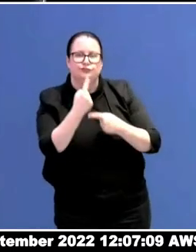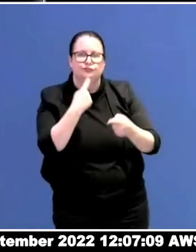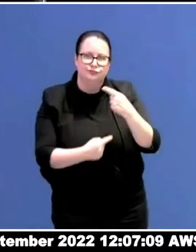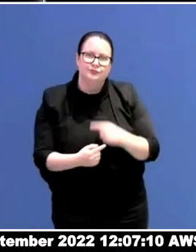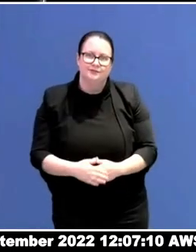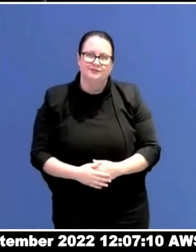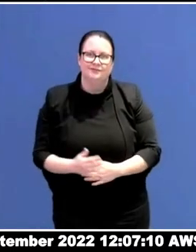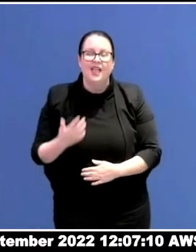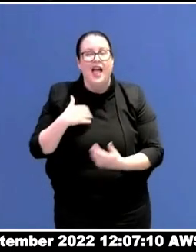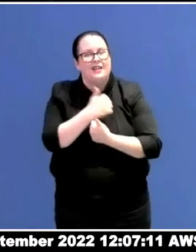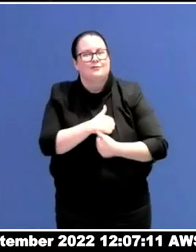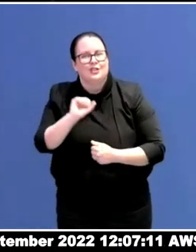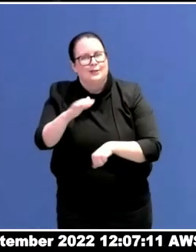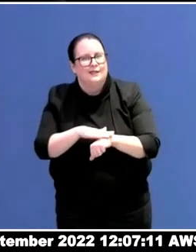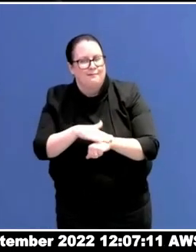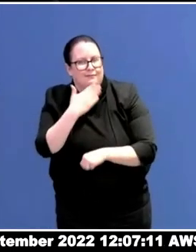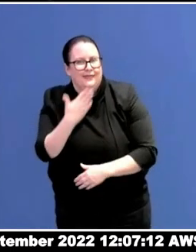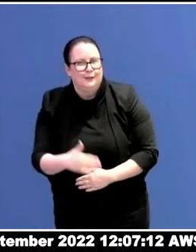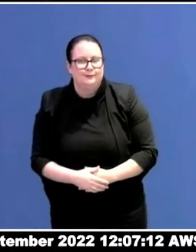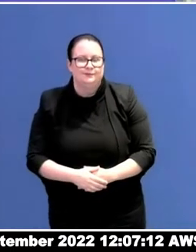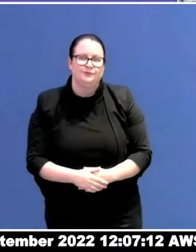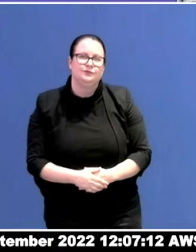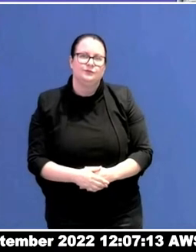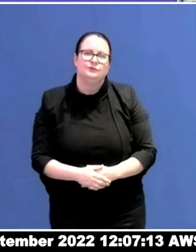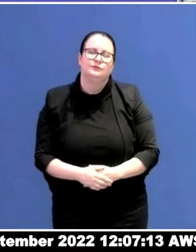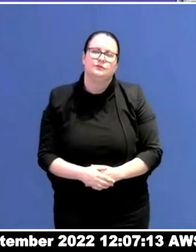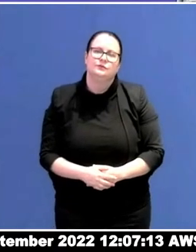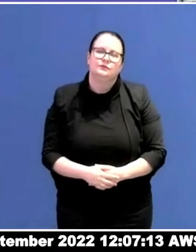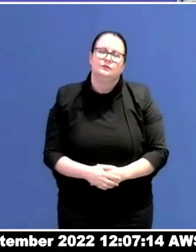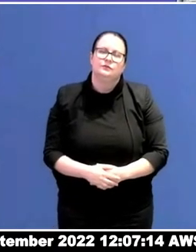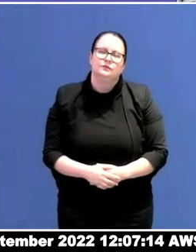Appreciate your time. CHAIR: Ms Krakouer, I just wanted to ask a question about paragraph